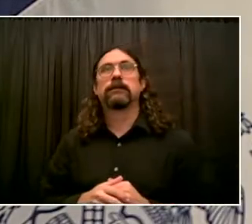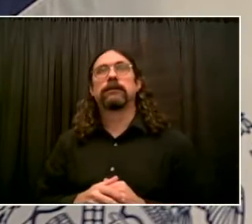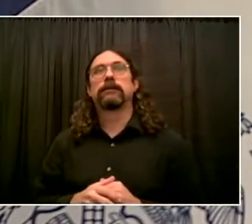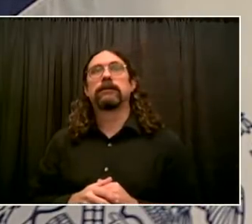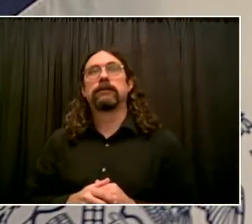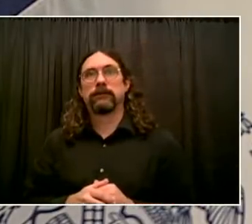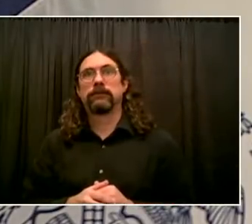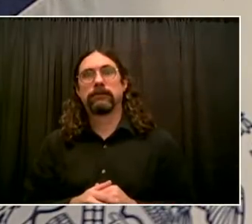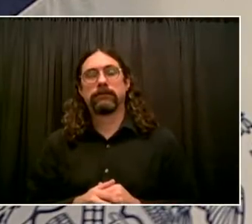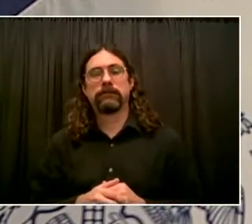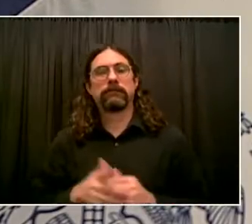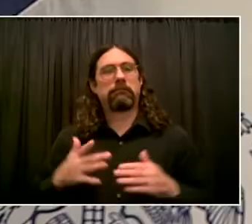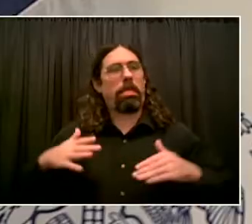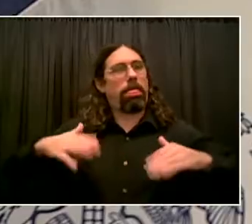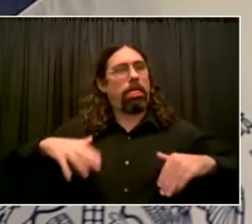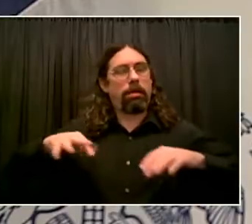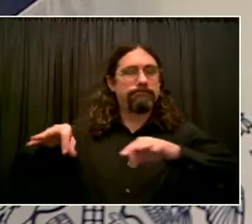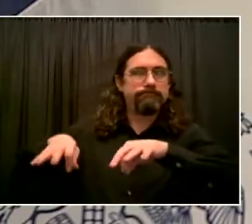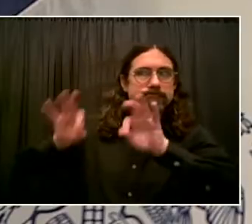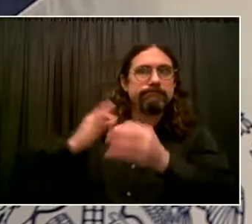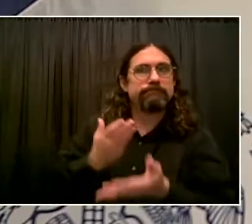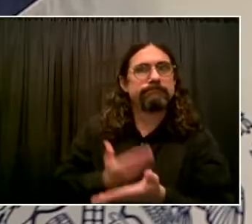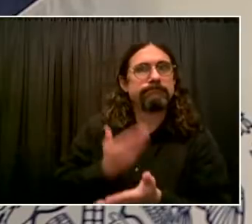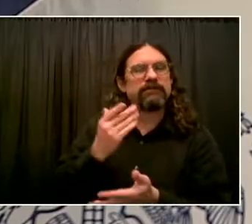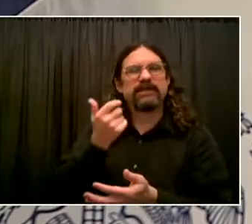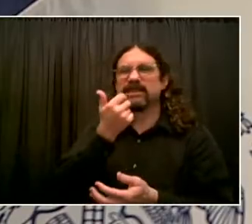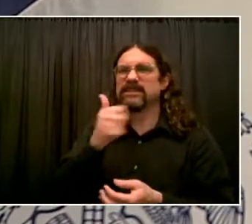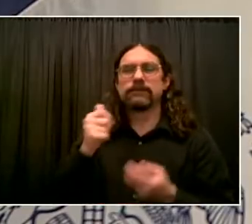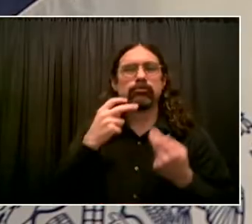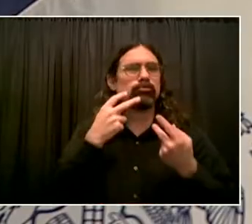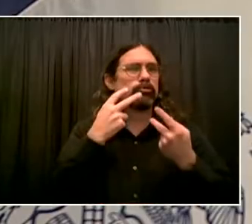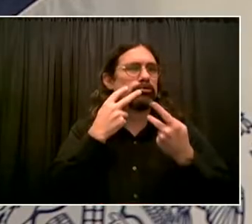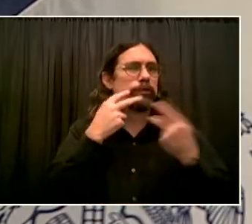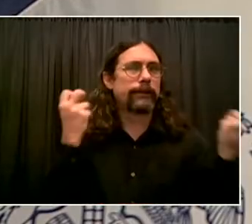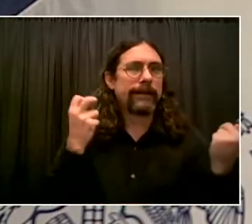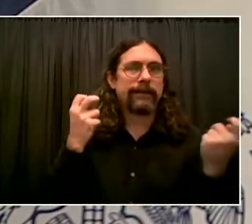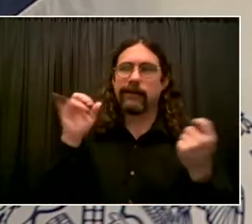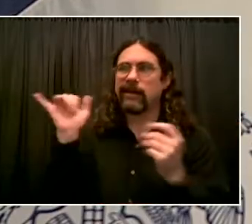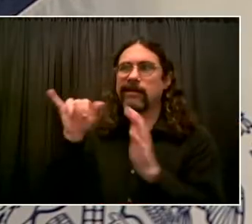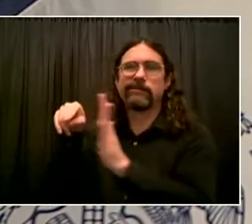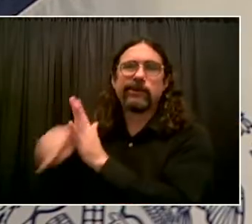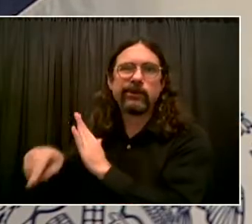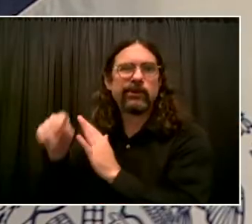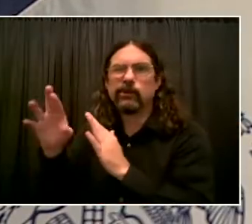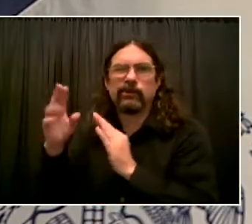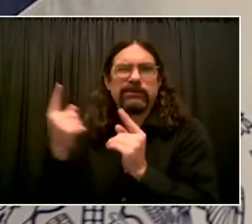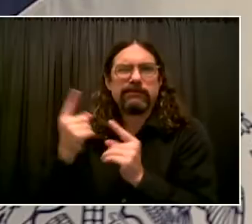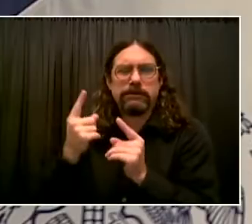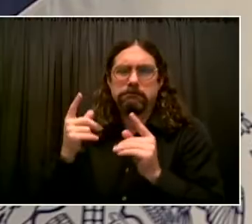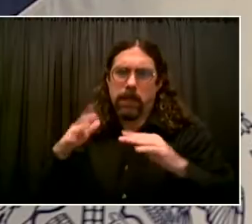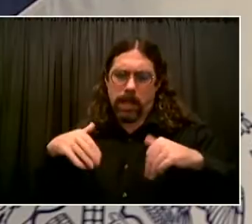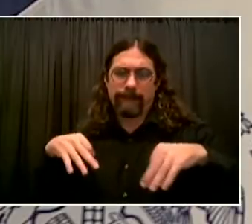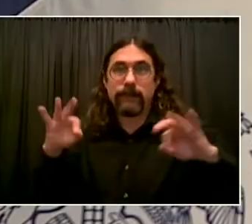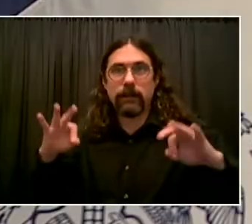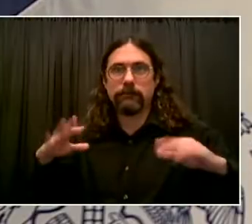FELT FOR A LONG TIME AND WHAT